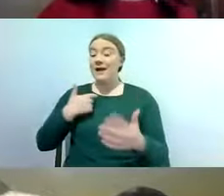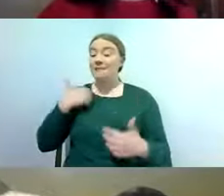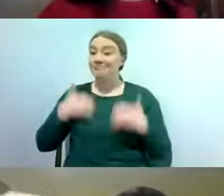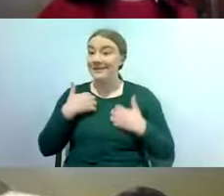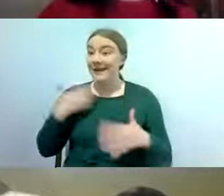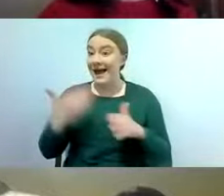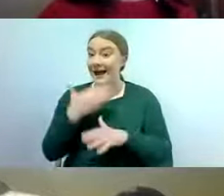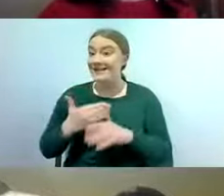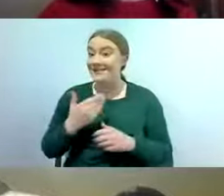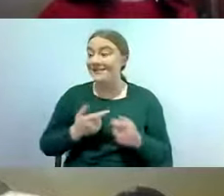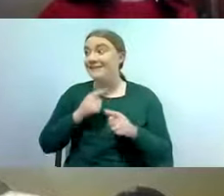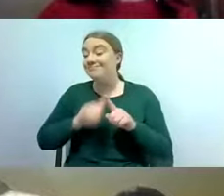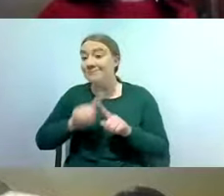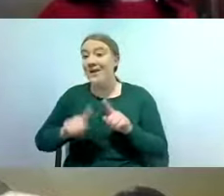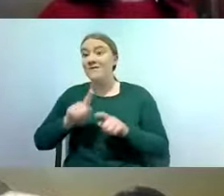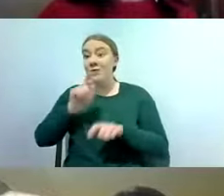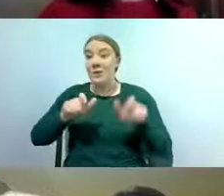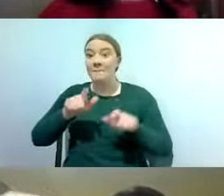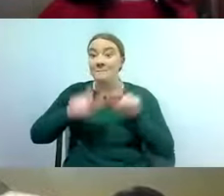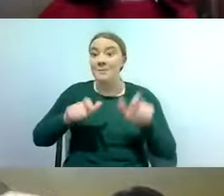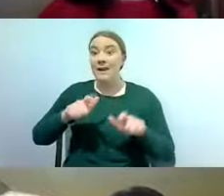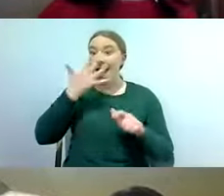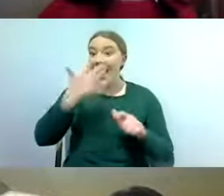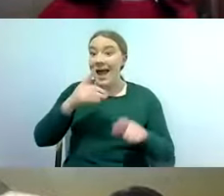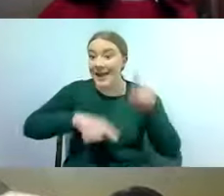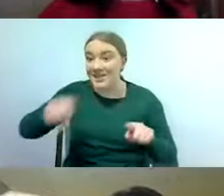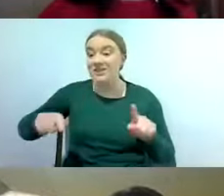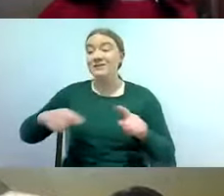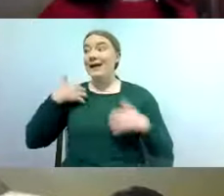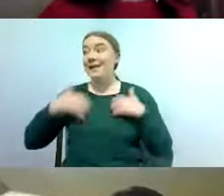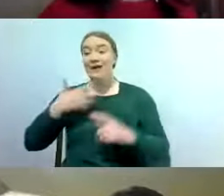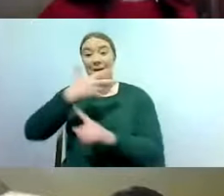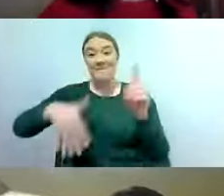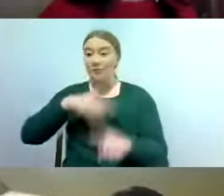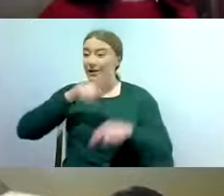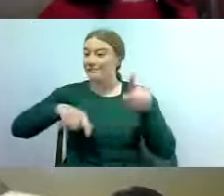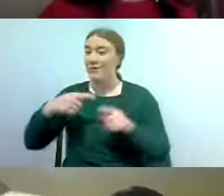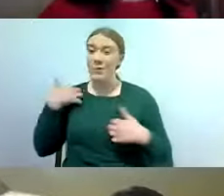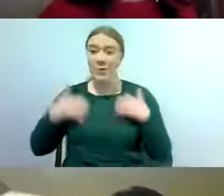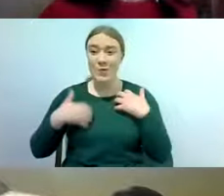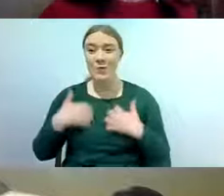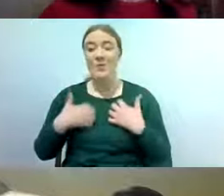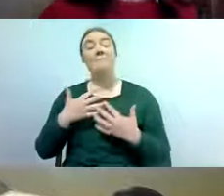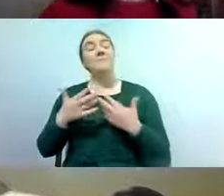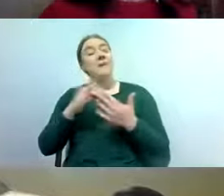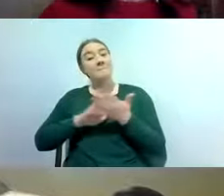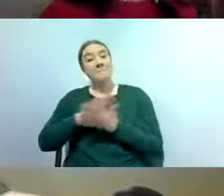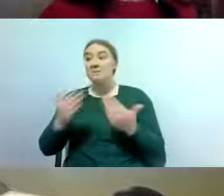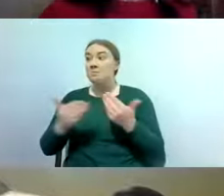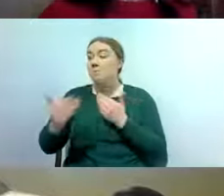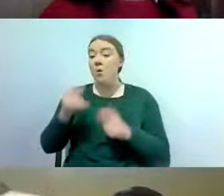for people of all ages interests and backgrounds so that more people can be inspired by and learn